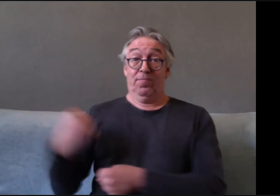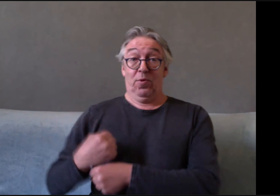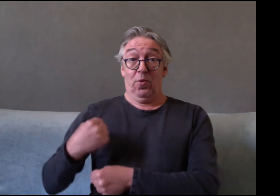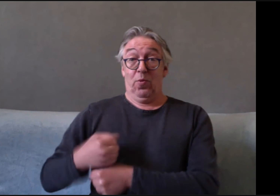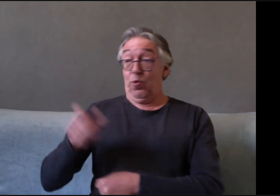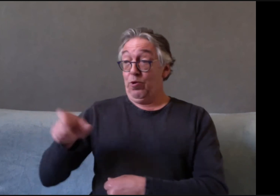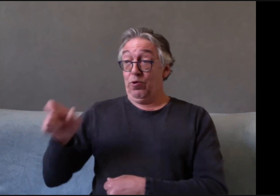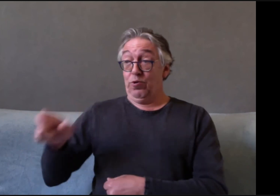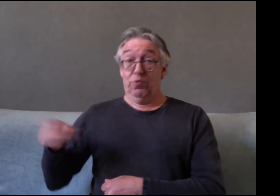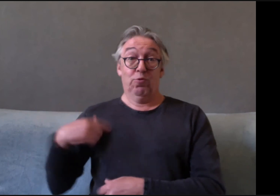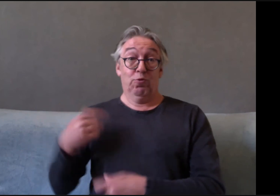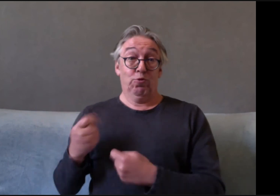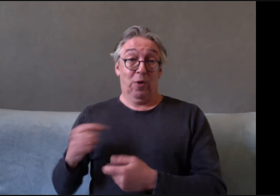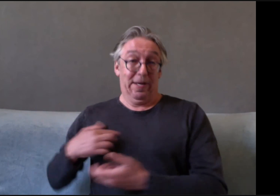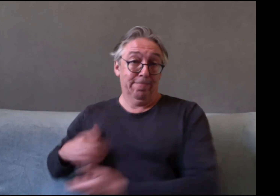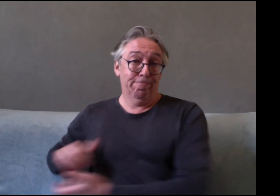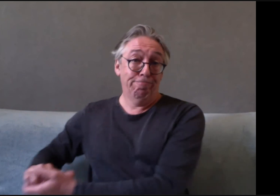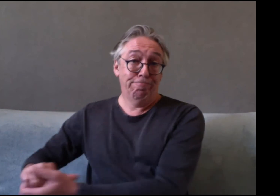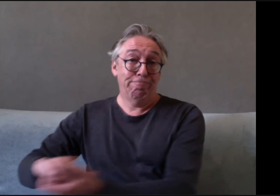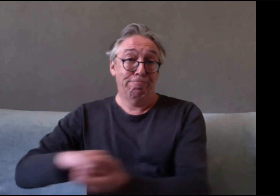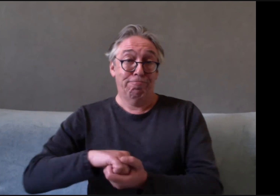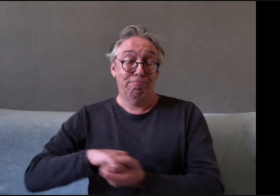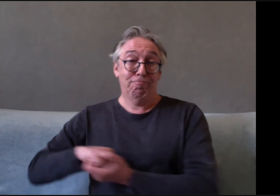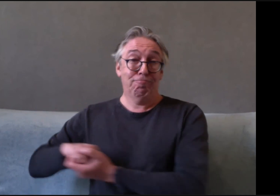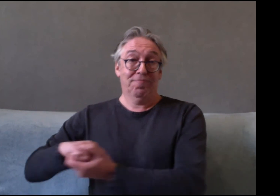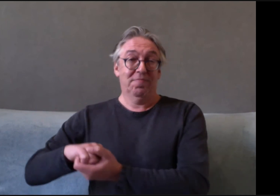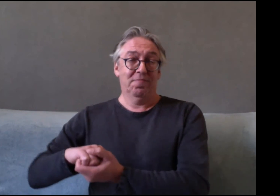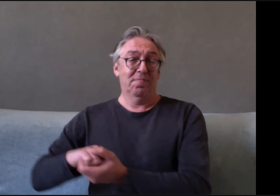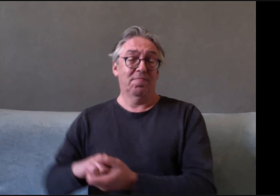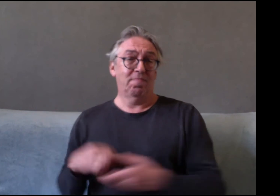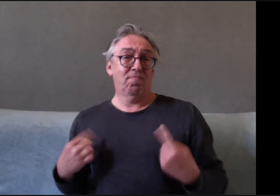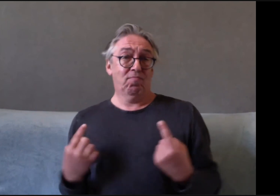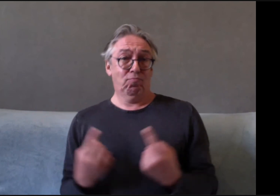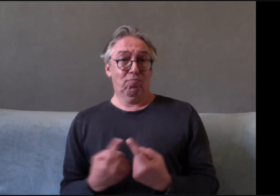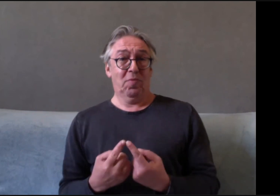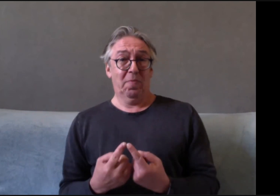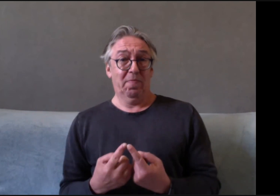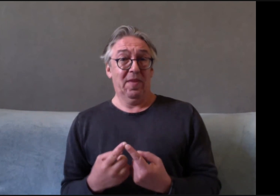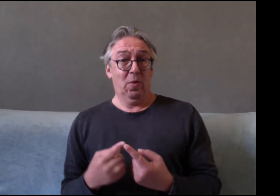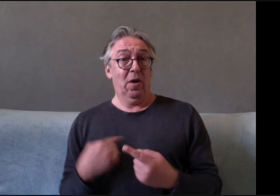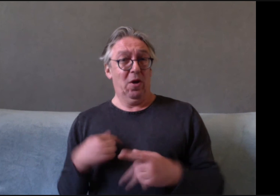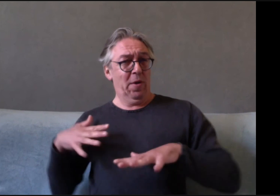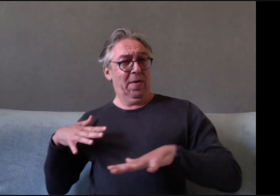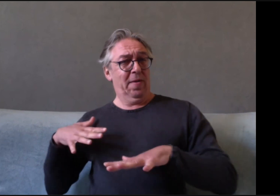and we, as a network of organizations of persons with disabilities in Kosovo